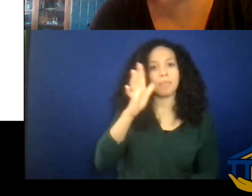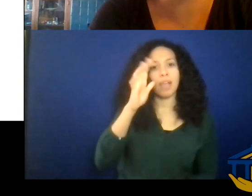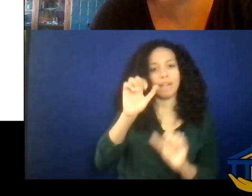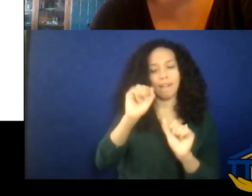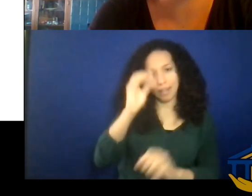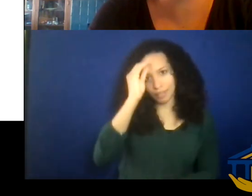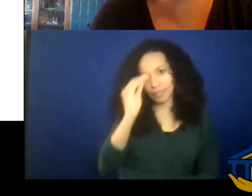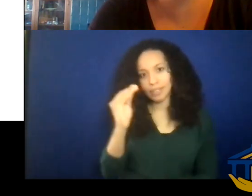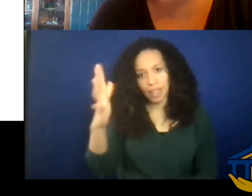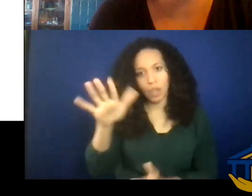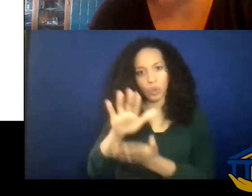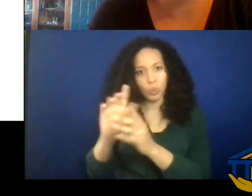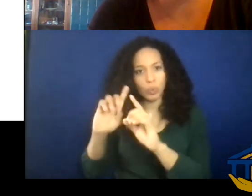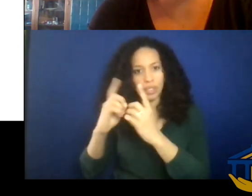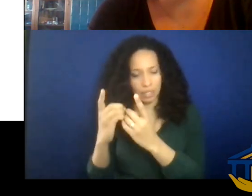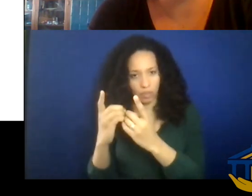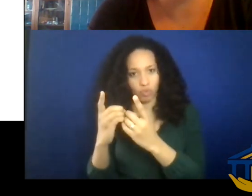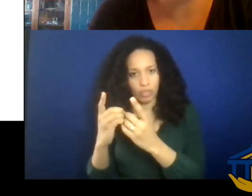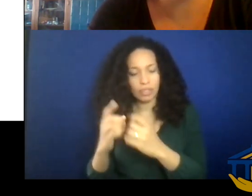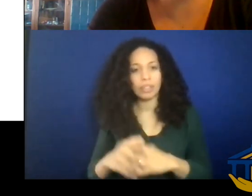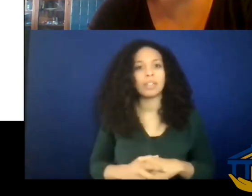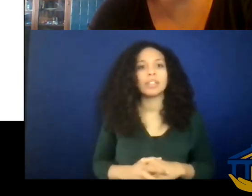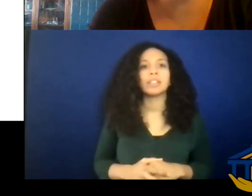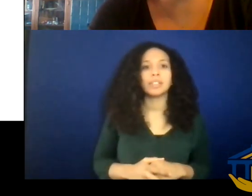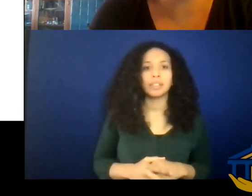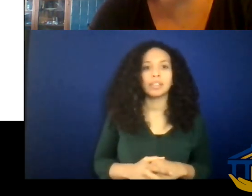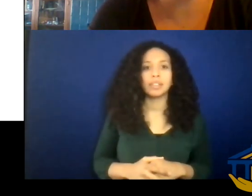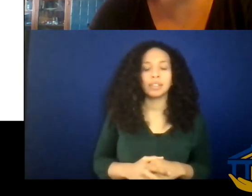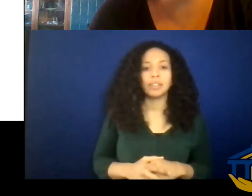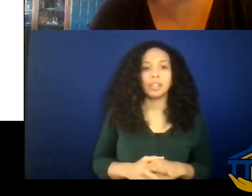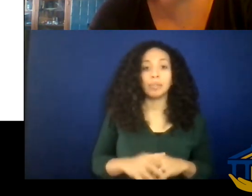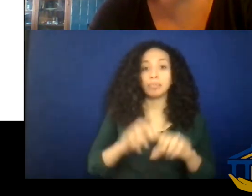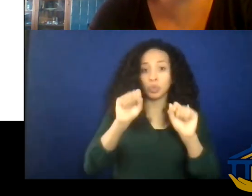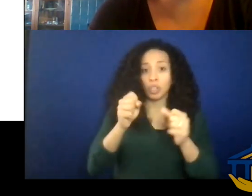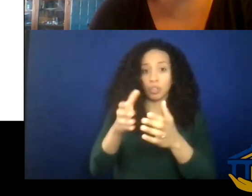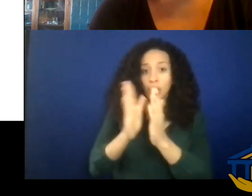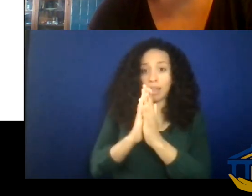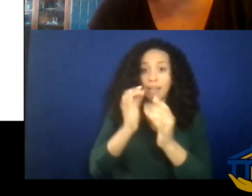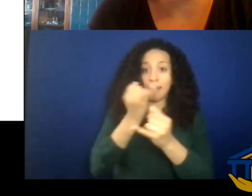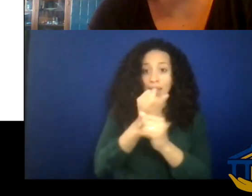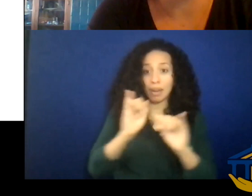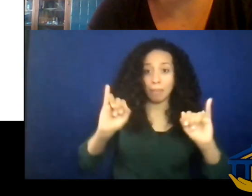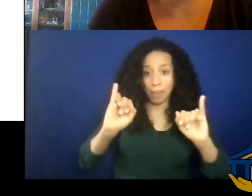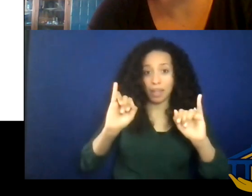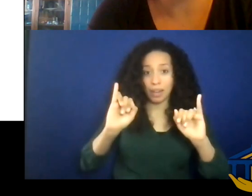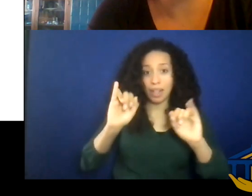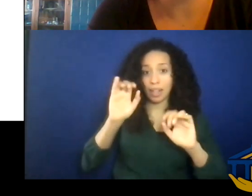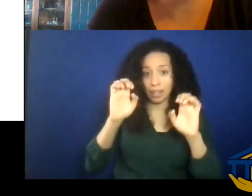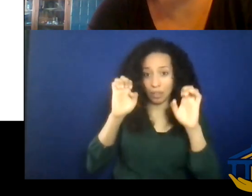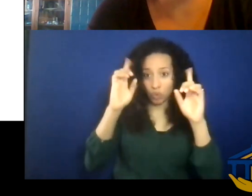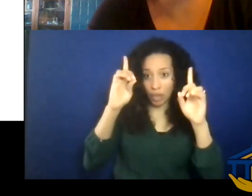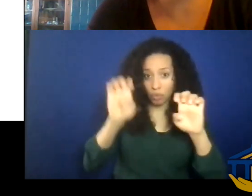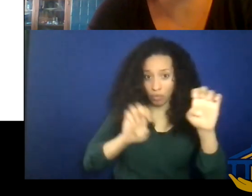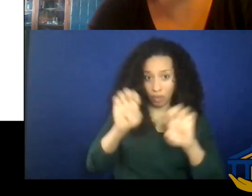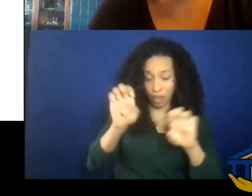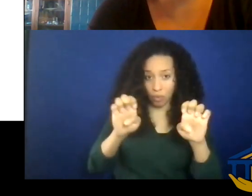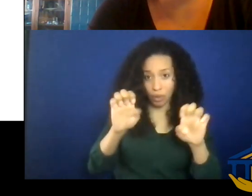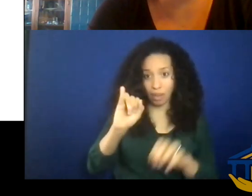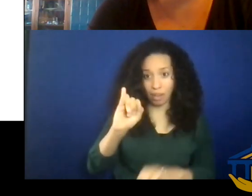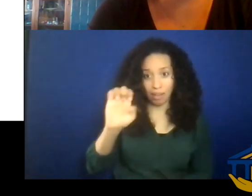request an independent educational evaluation. I always tell parents it's sort of like getting